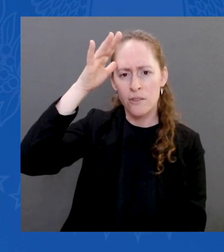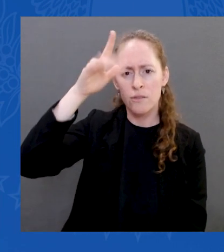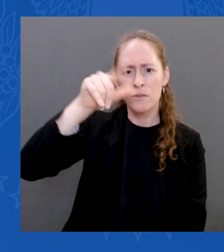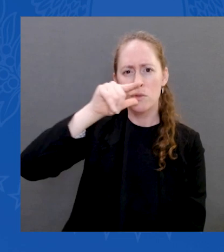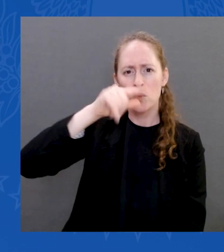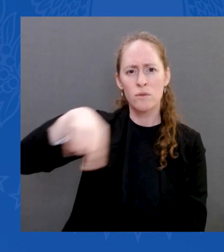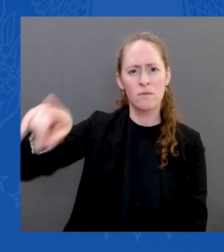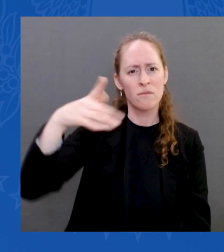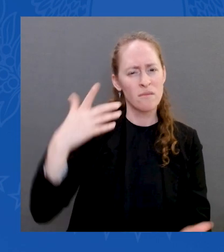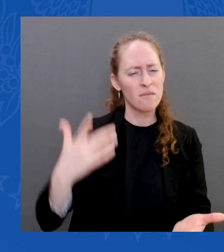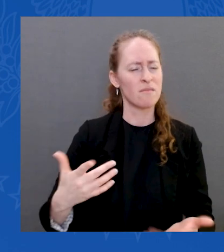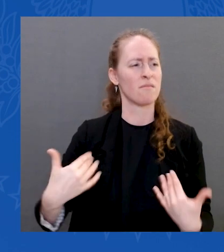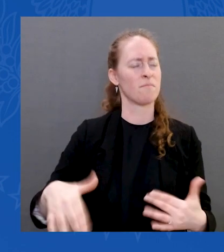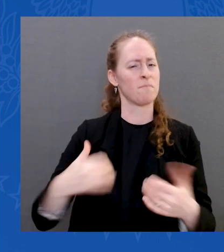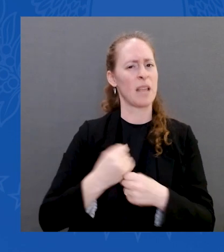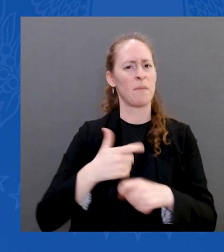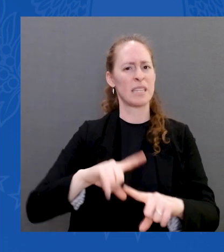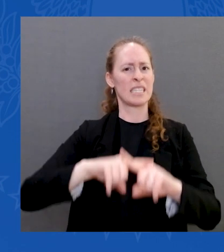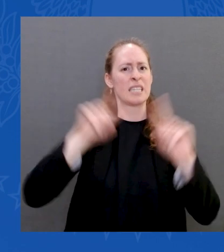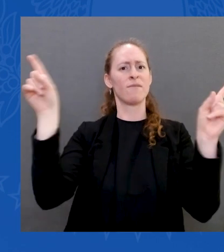in a fundamental way, were teachers.